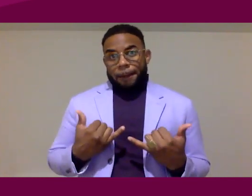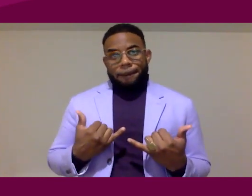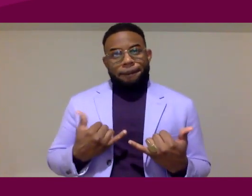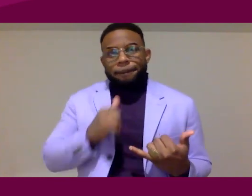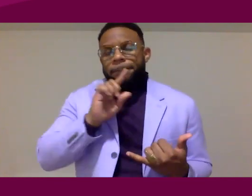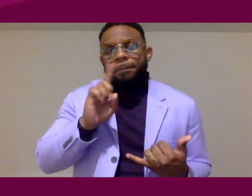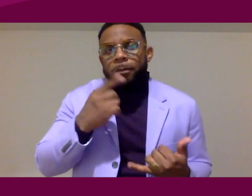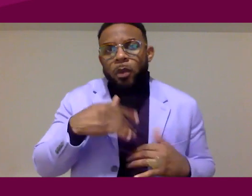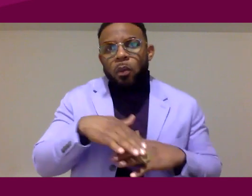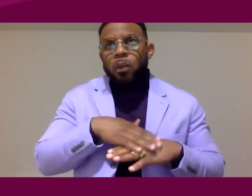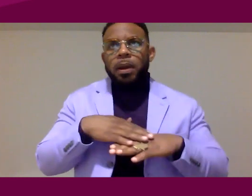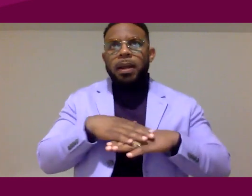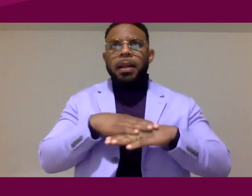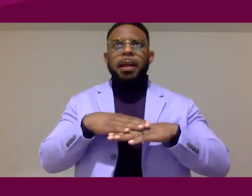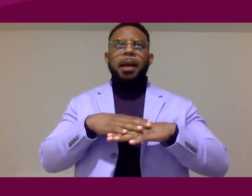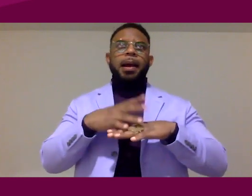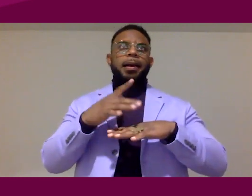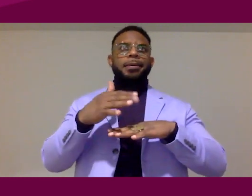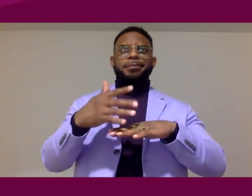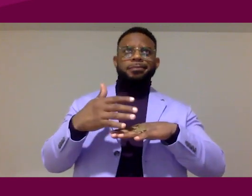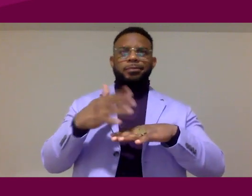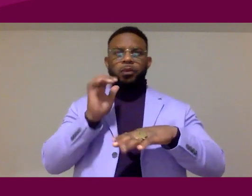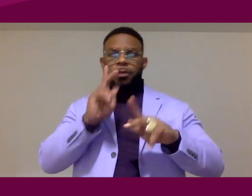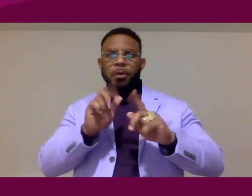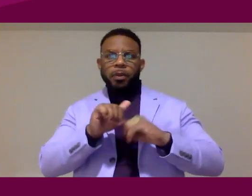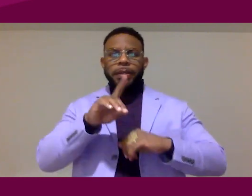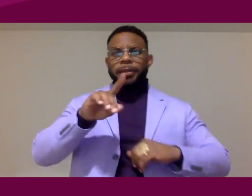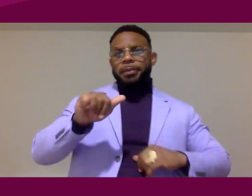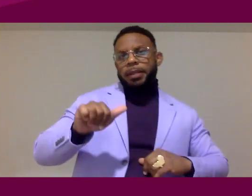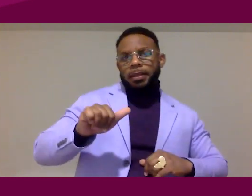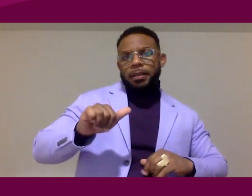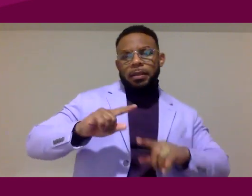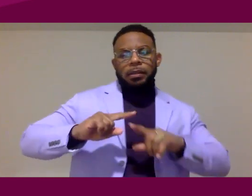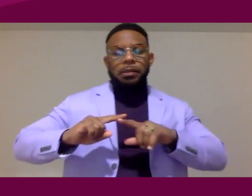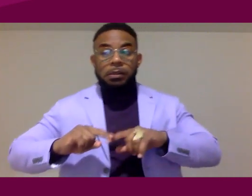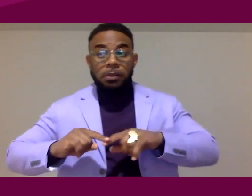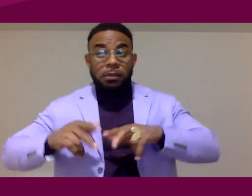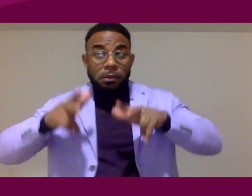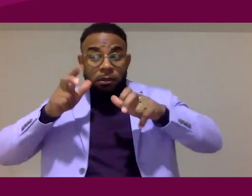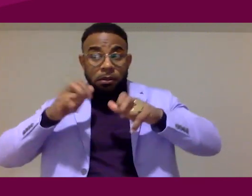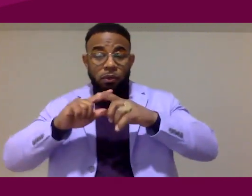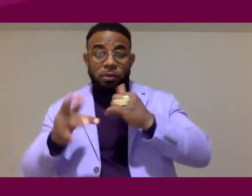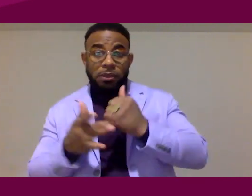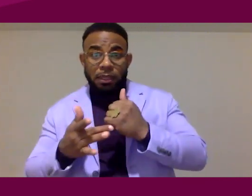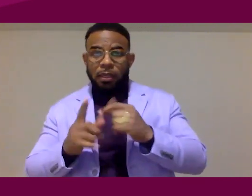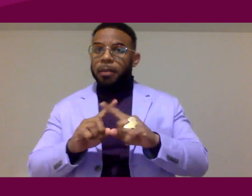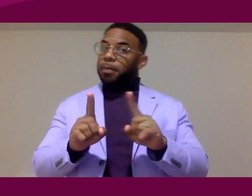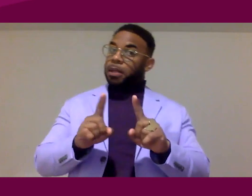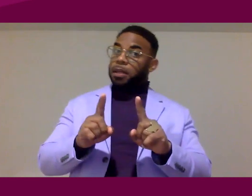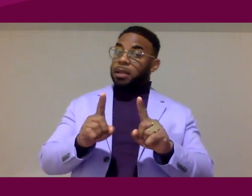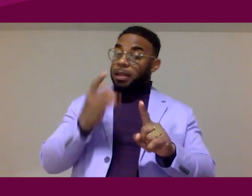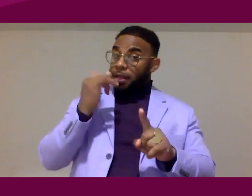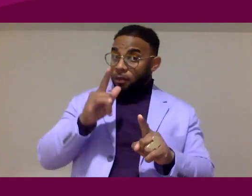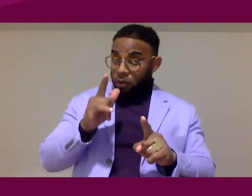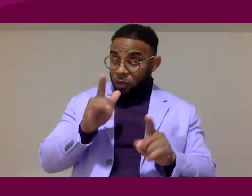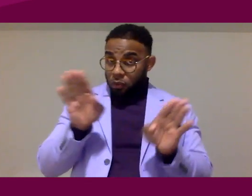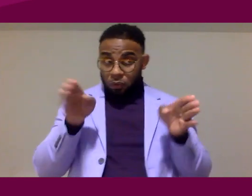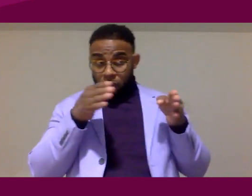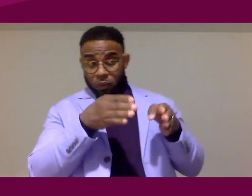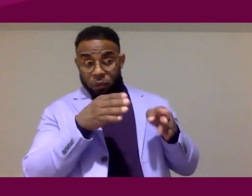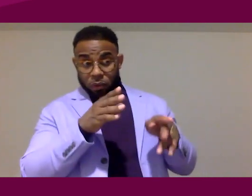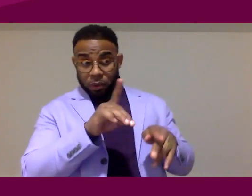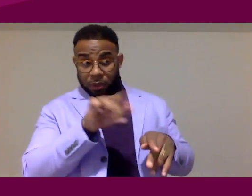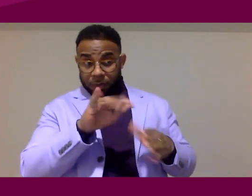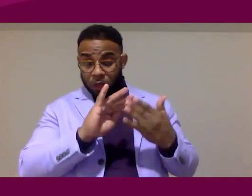Not only will people with disabilities lean into technology, but if you cater to the disability